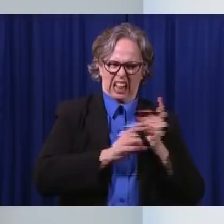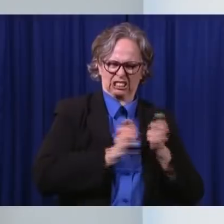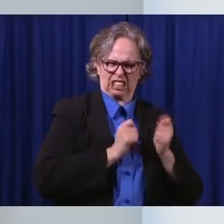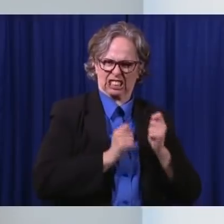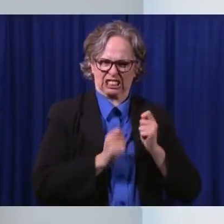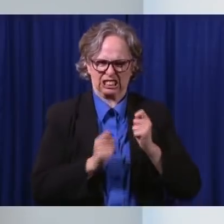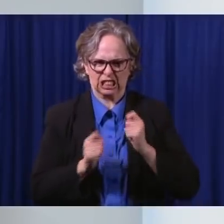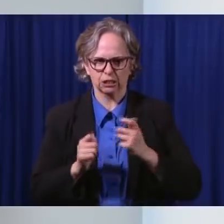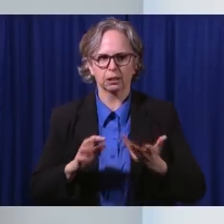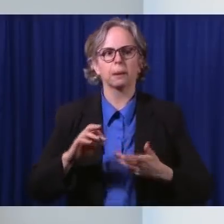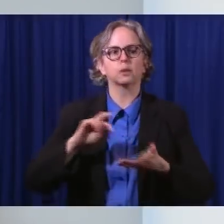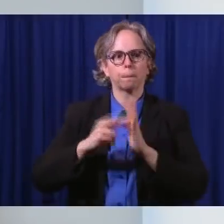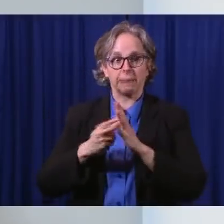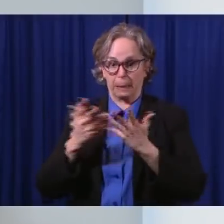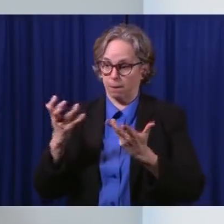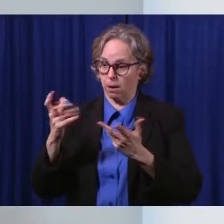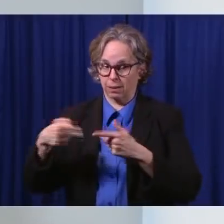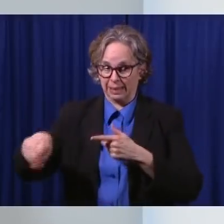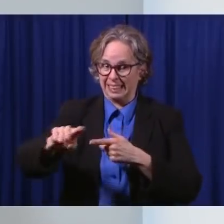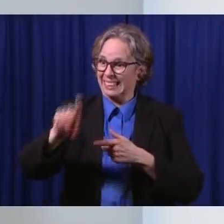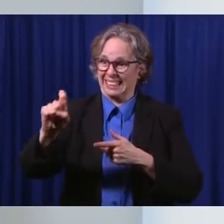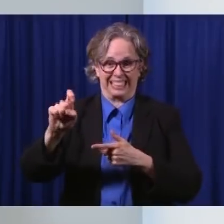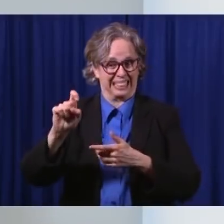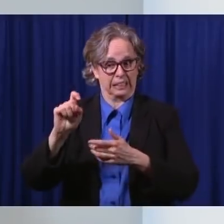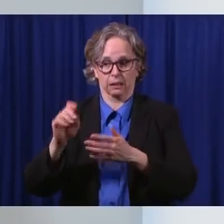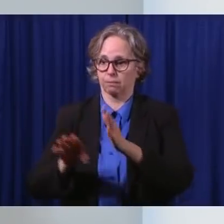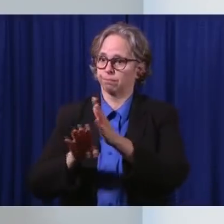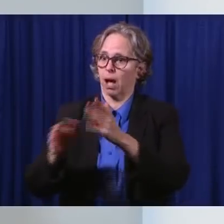THE NATURE OF THE WORK IS CHANGING QUICKLY.